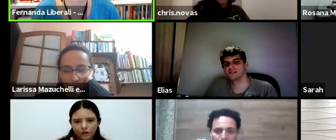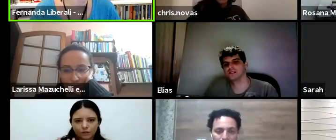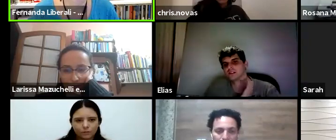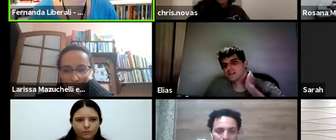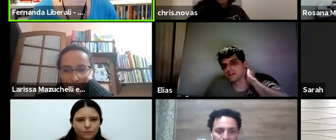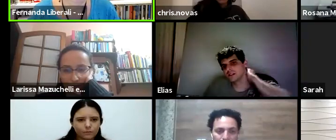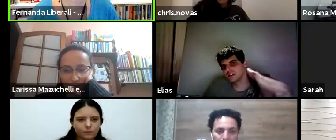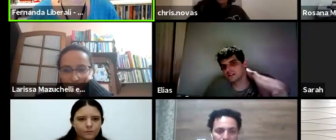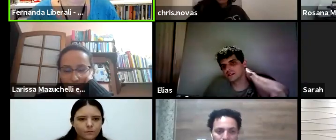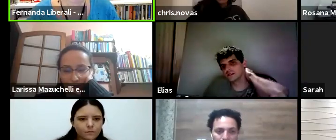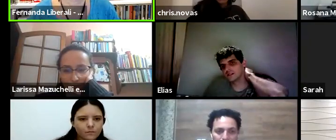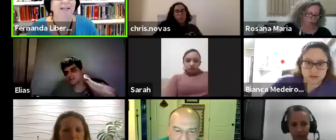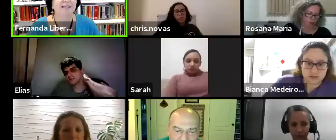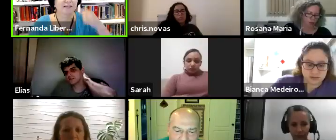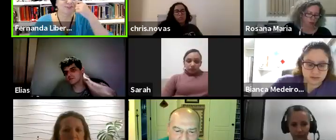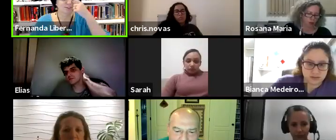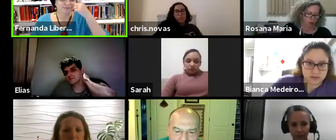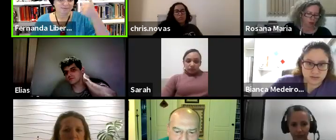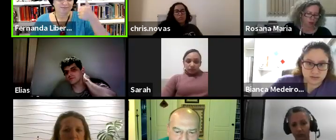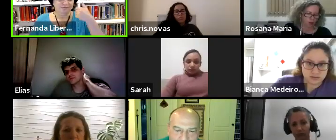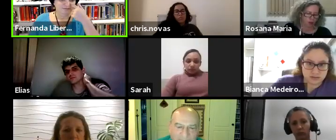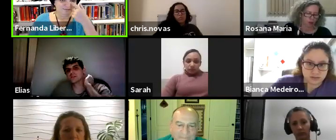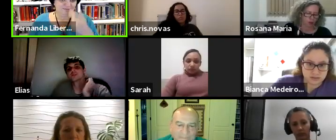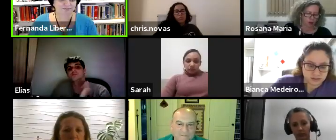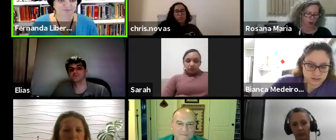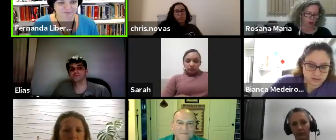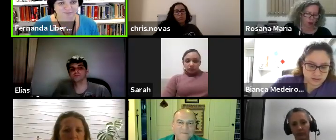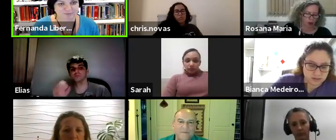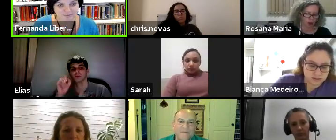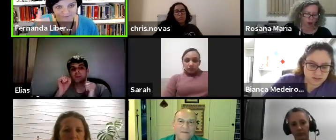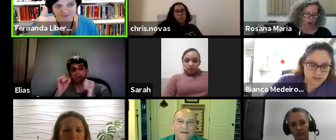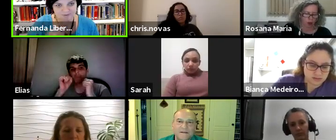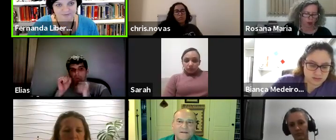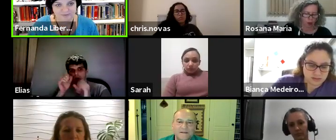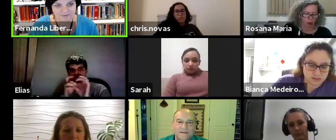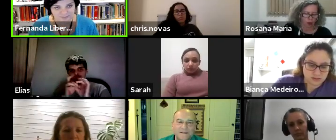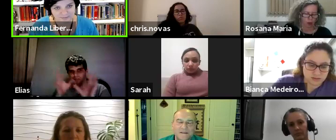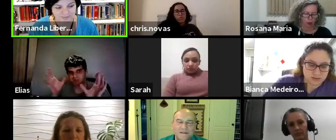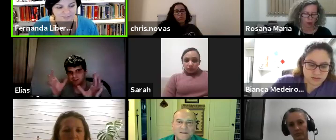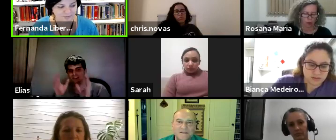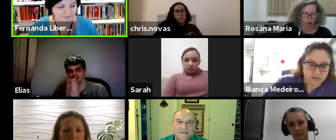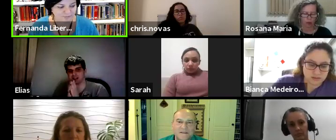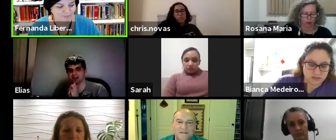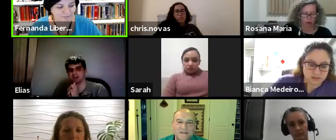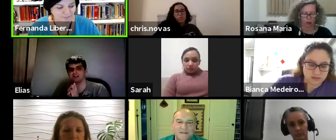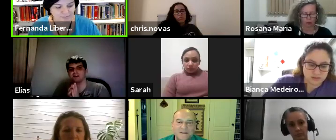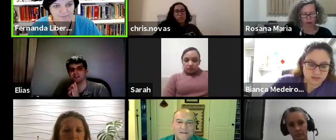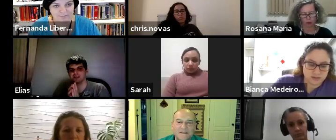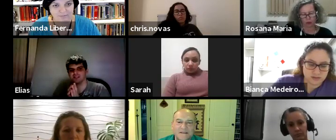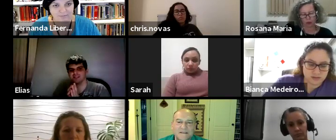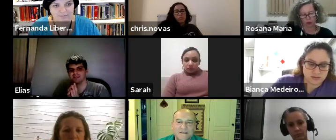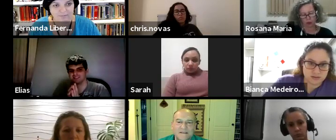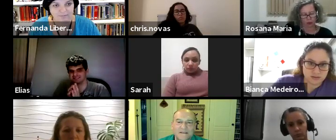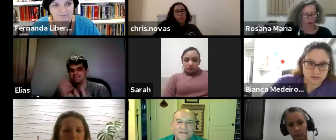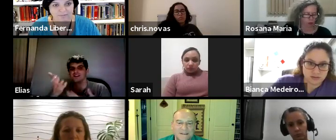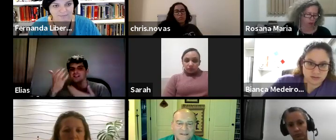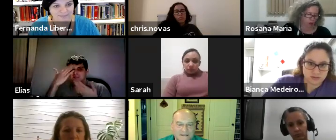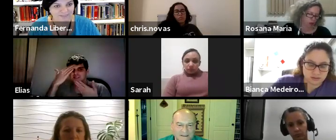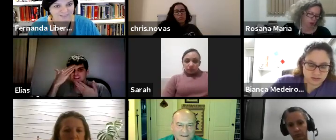Now, say, second sagging Now, say, second saggy Monica. Okay vs.